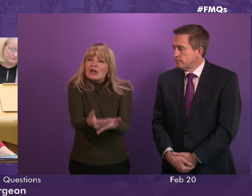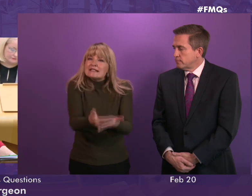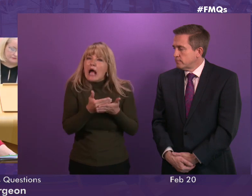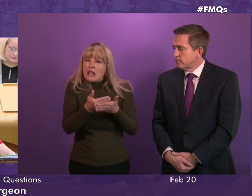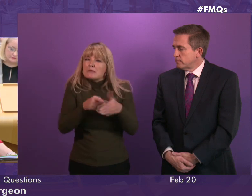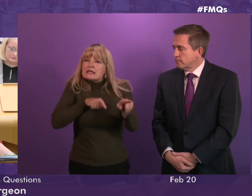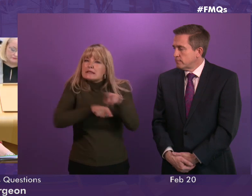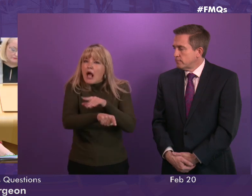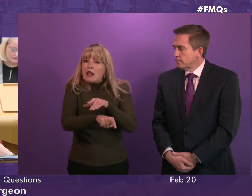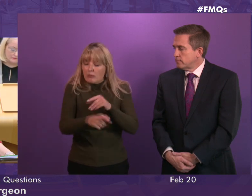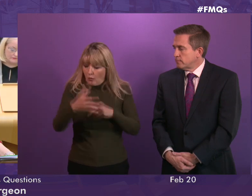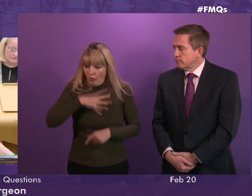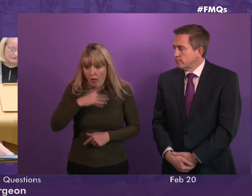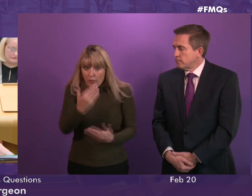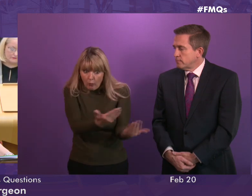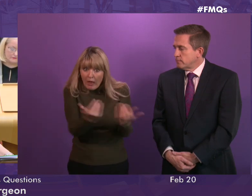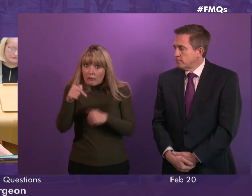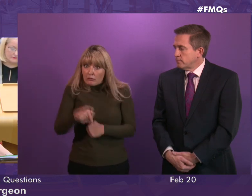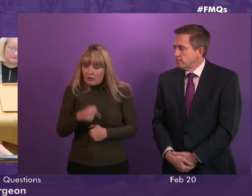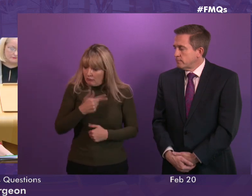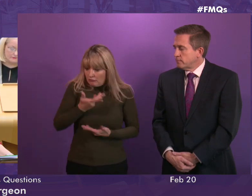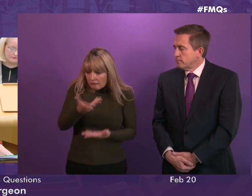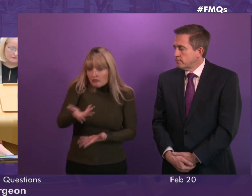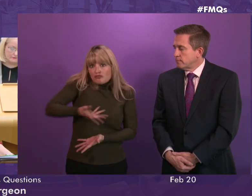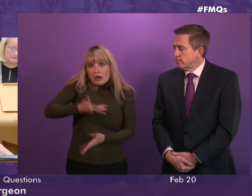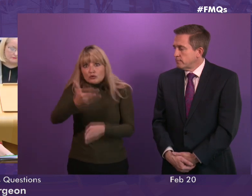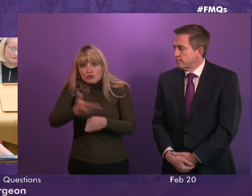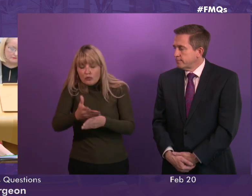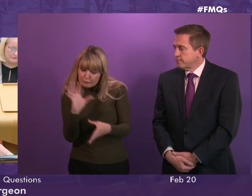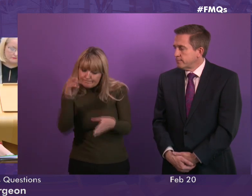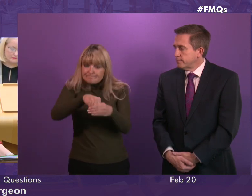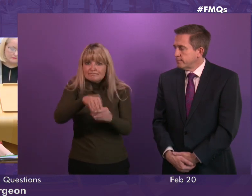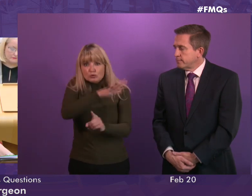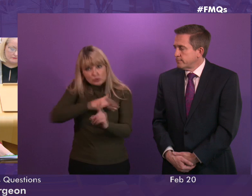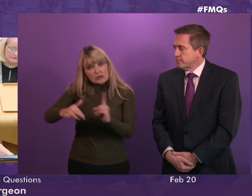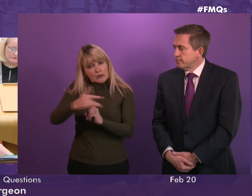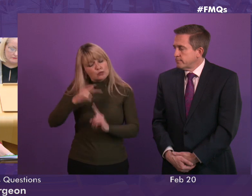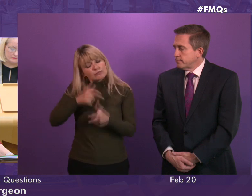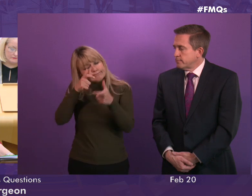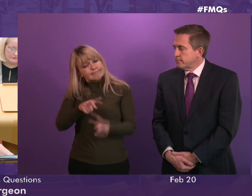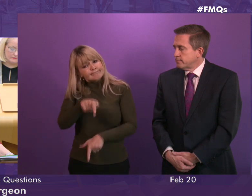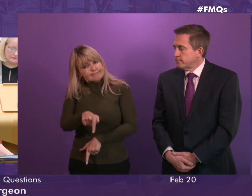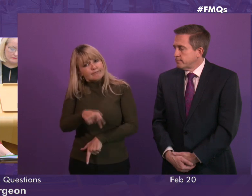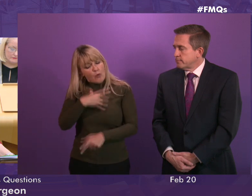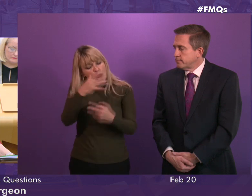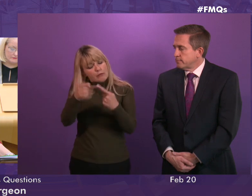the right to work here and play a full part in our society. We carefully consider all those issues.